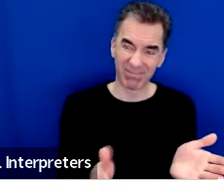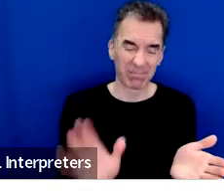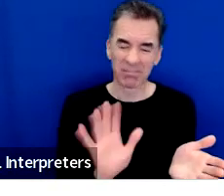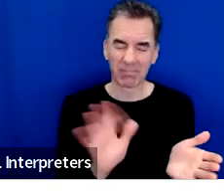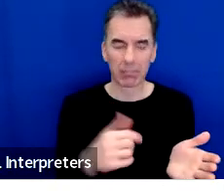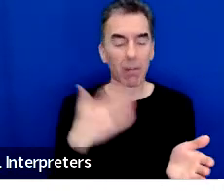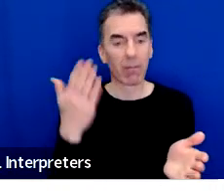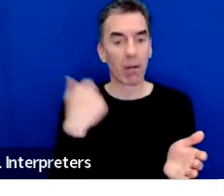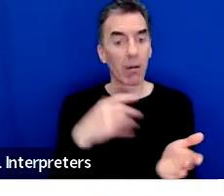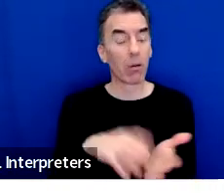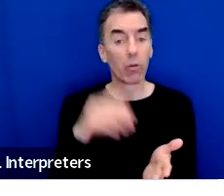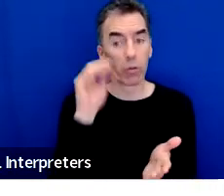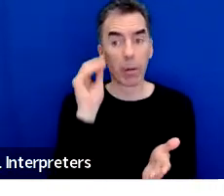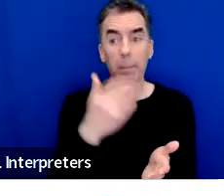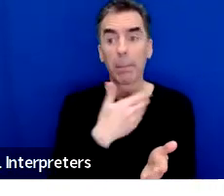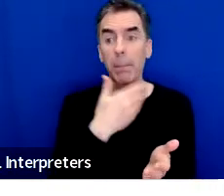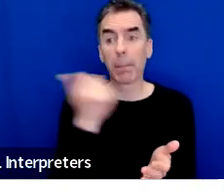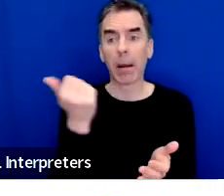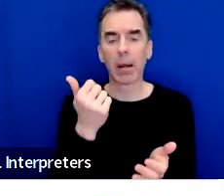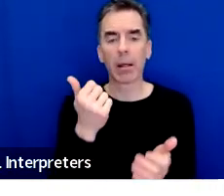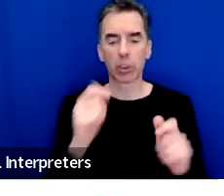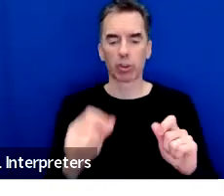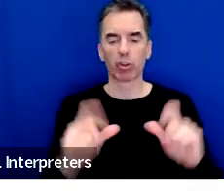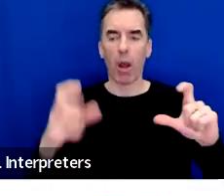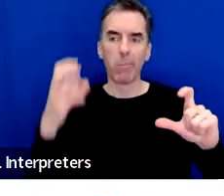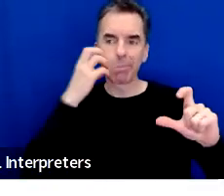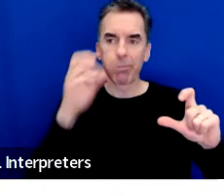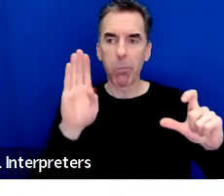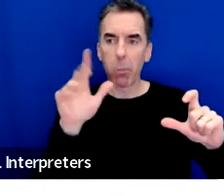is that it's better to bolt or make other type of emphasis